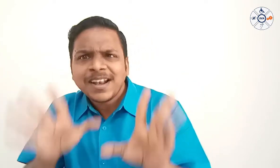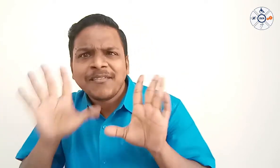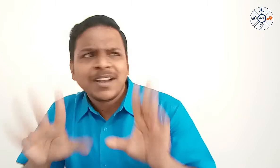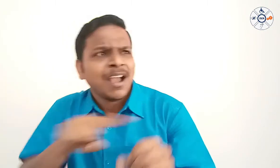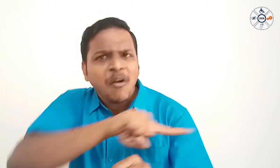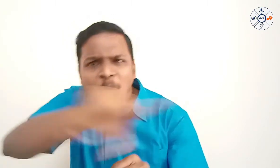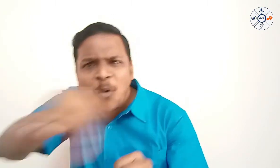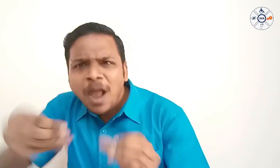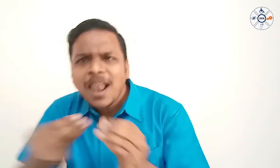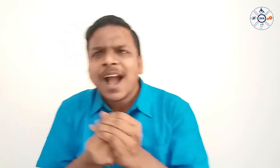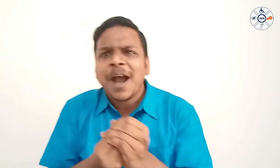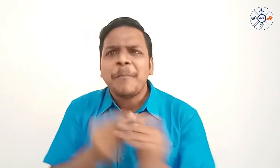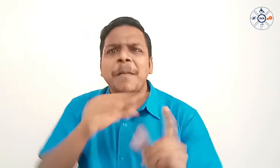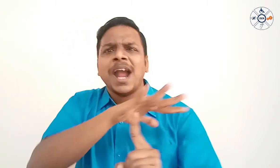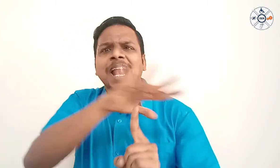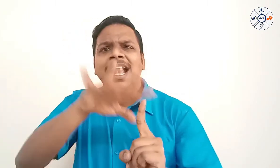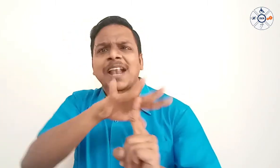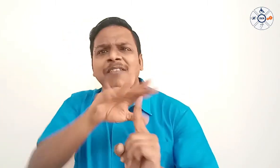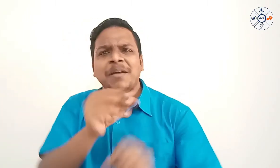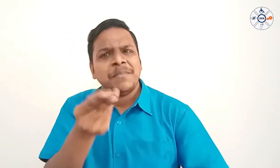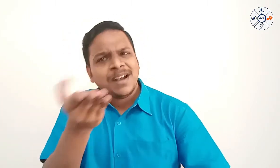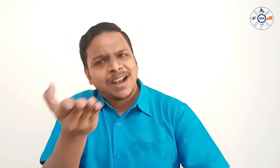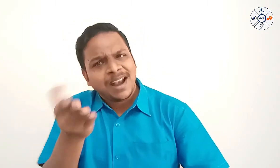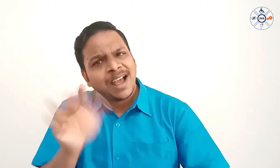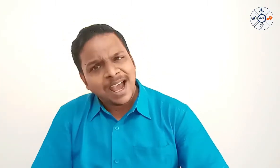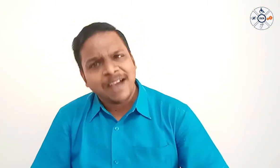different different options and everything gets included in this environment and this